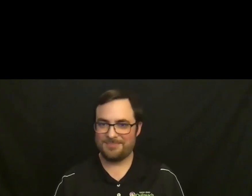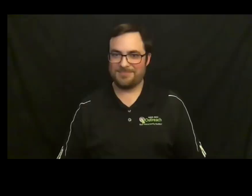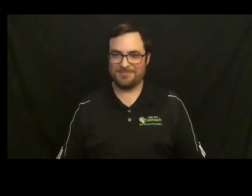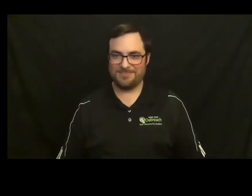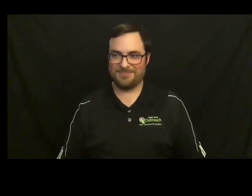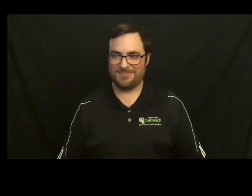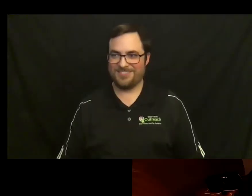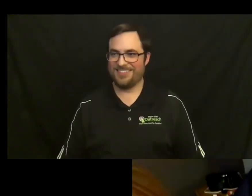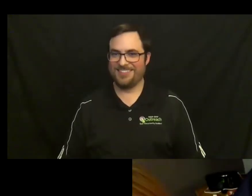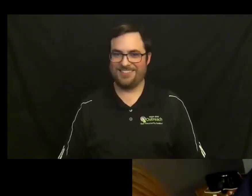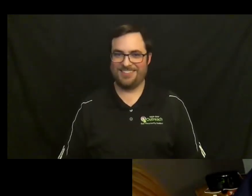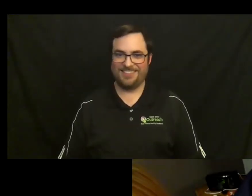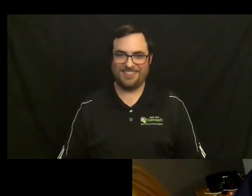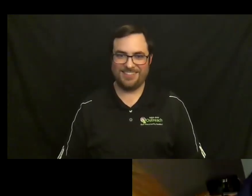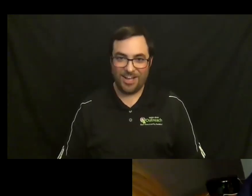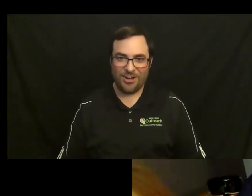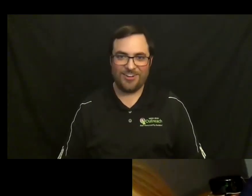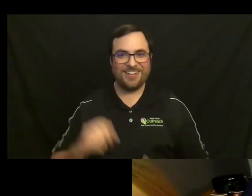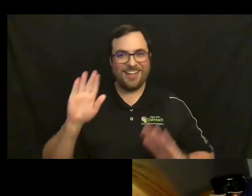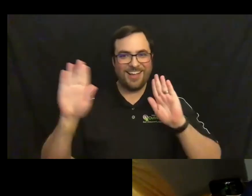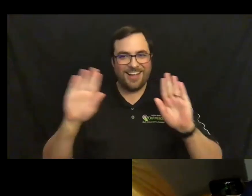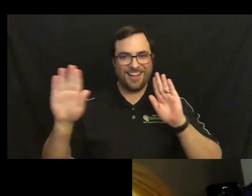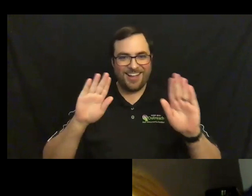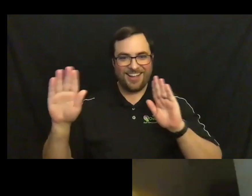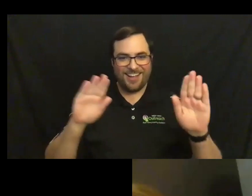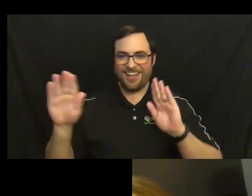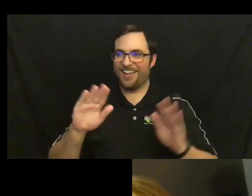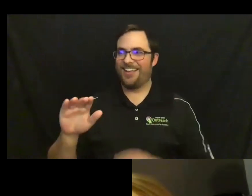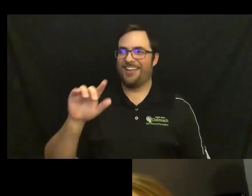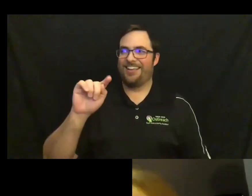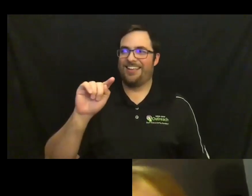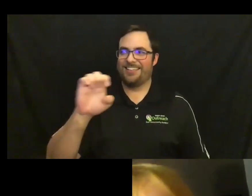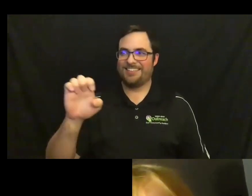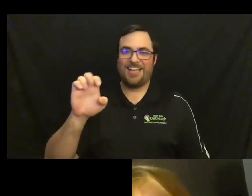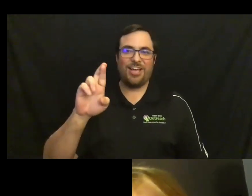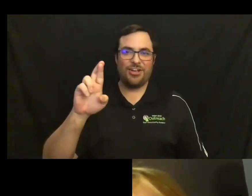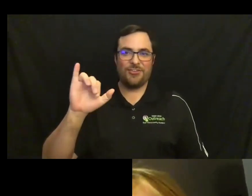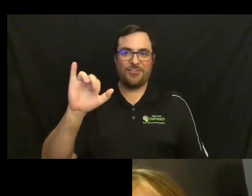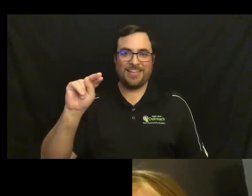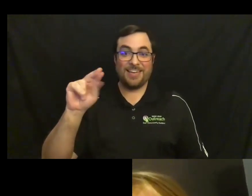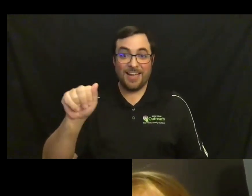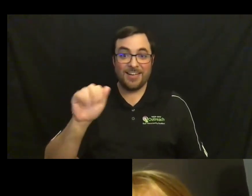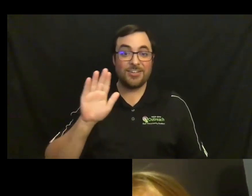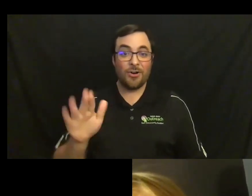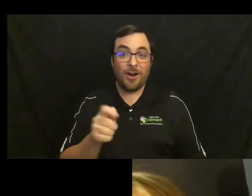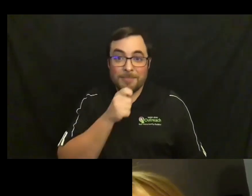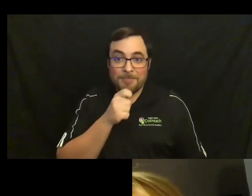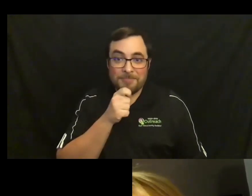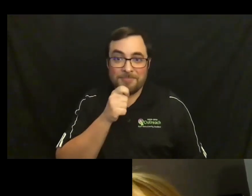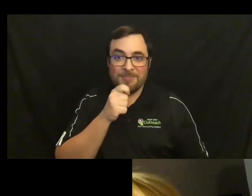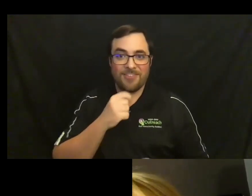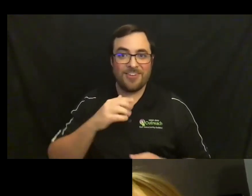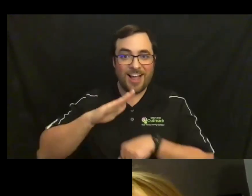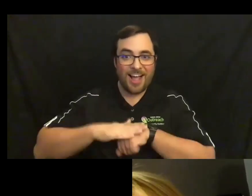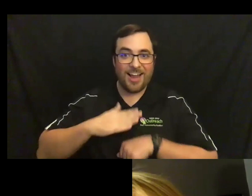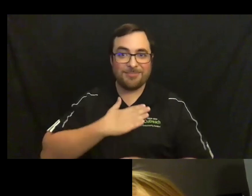I'm hope there we go. Hi. Te Rina. Can you turn on your microphone so we can hear you